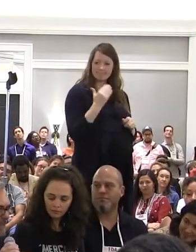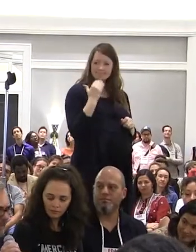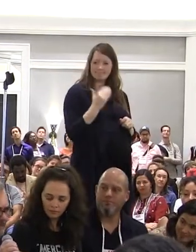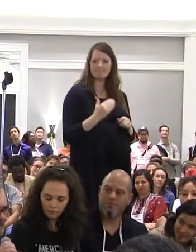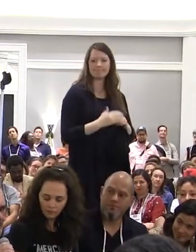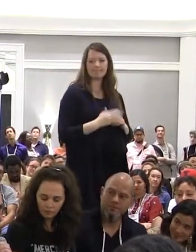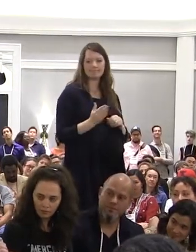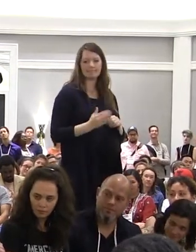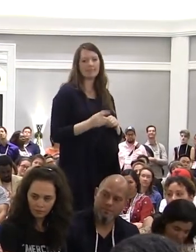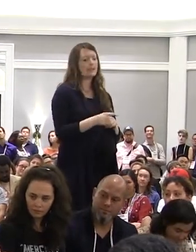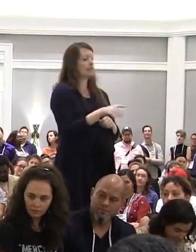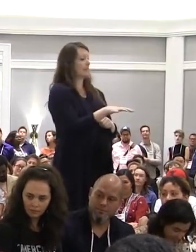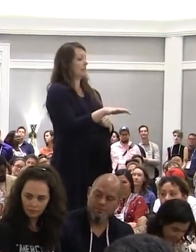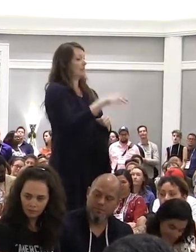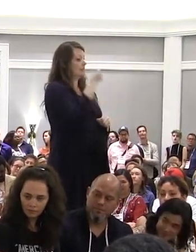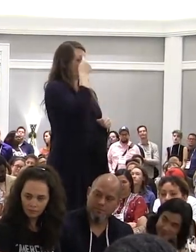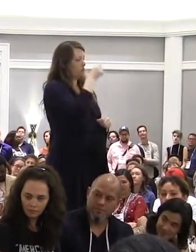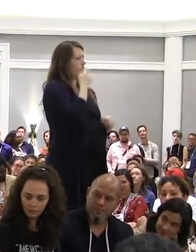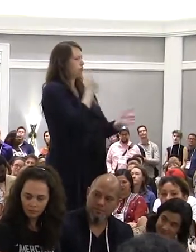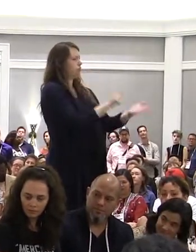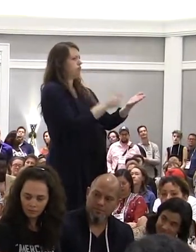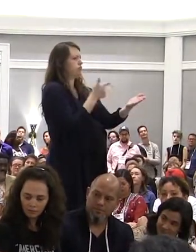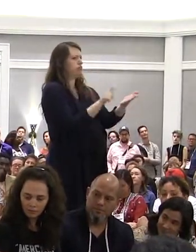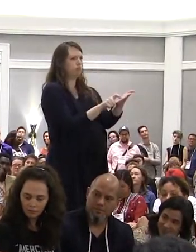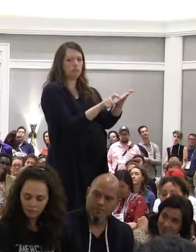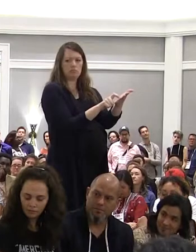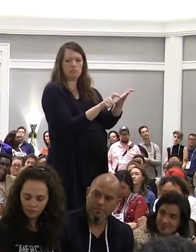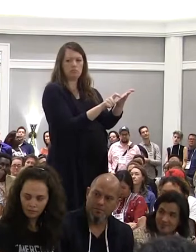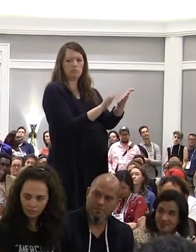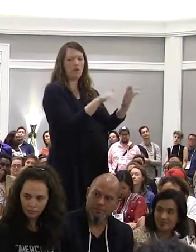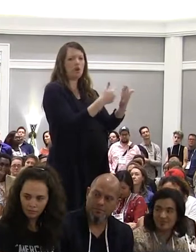(man 3) It is a space for recognizing all of the accomplishments